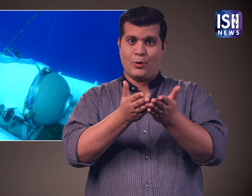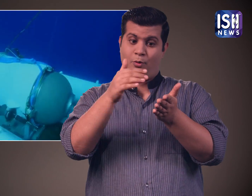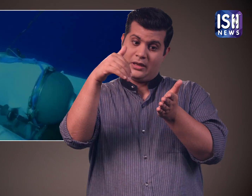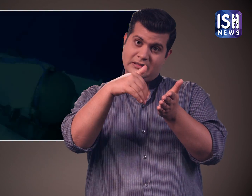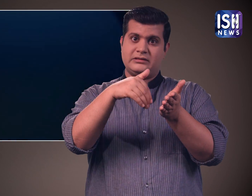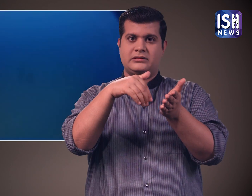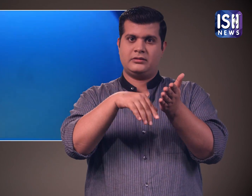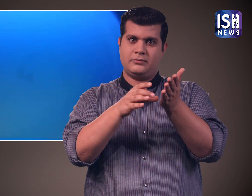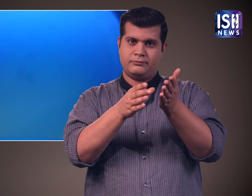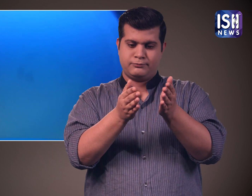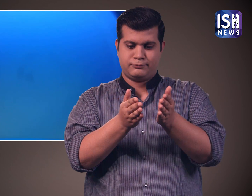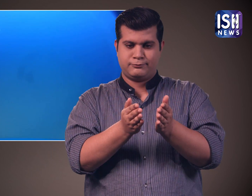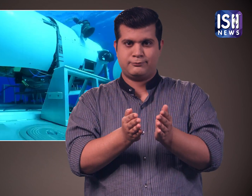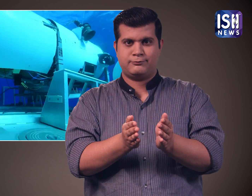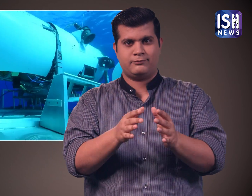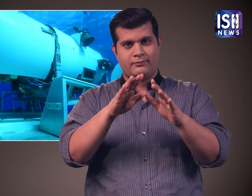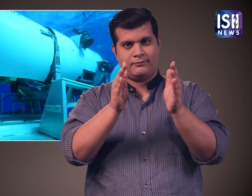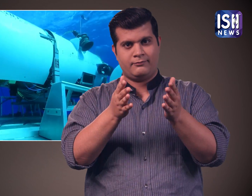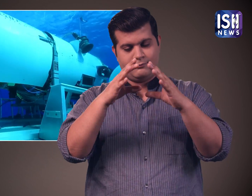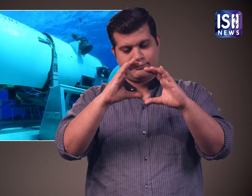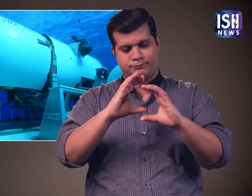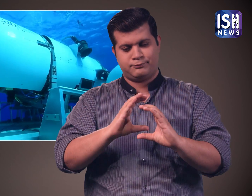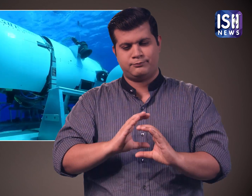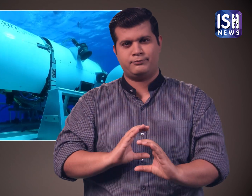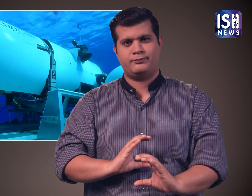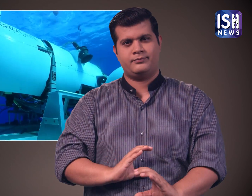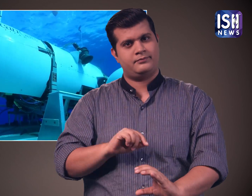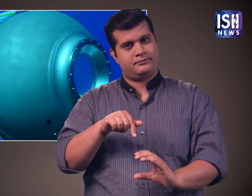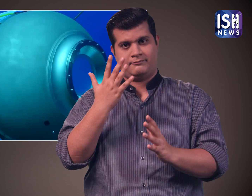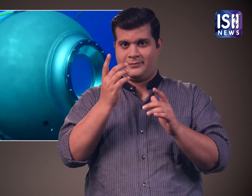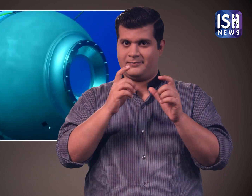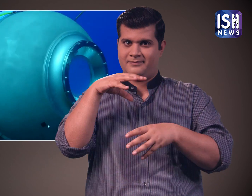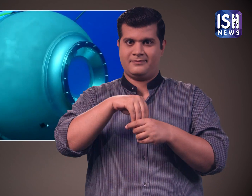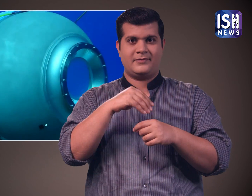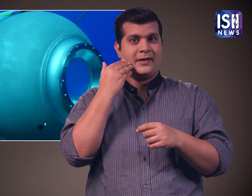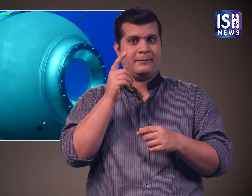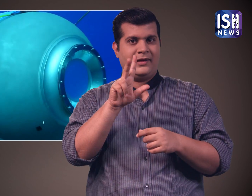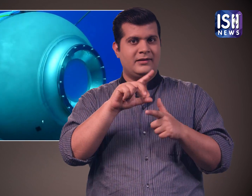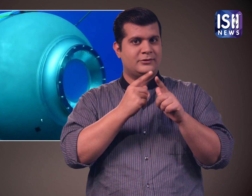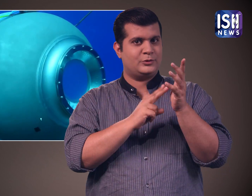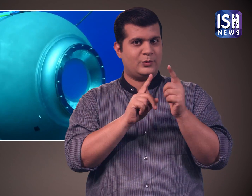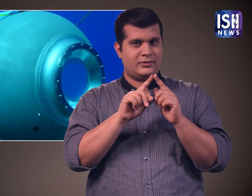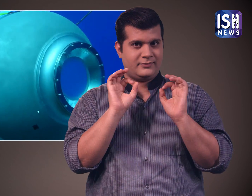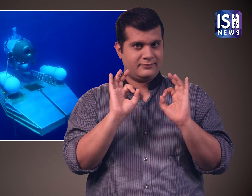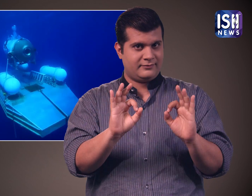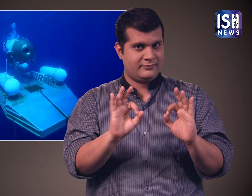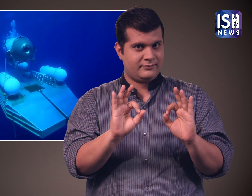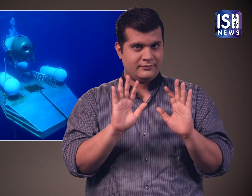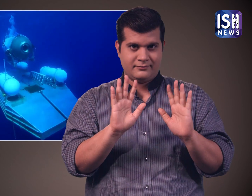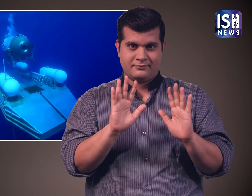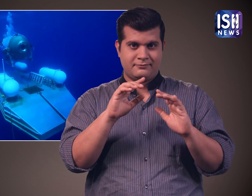The submersible began it's decent with the 5 people onboard. This was on 18th June 2023.